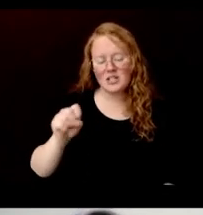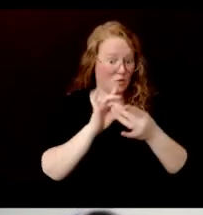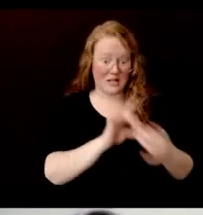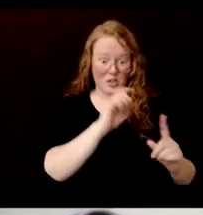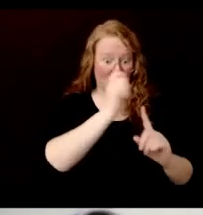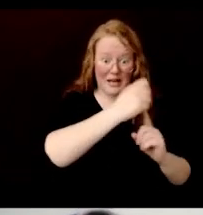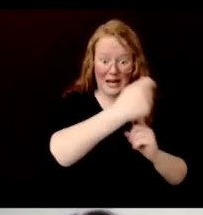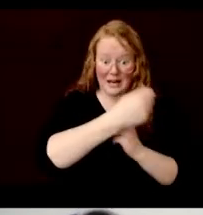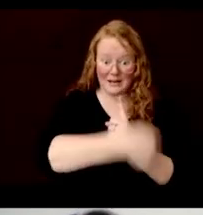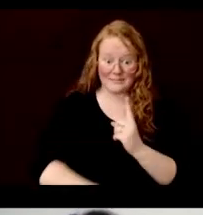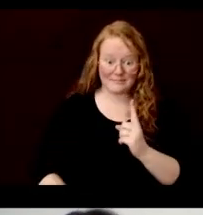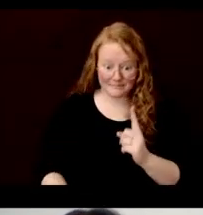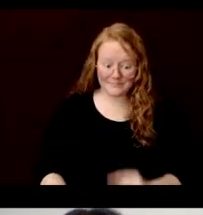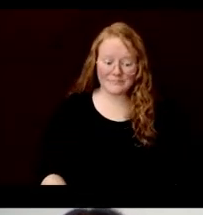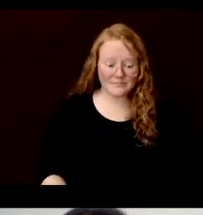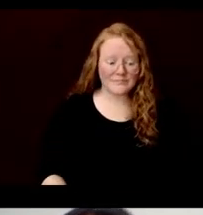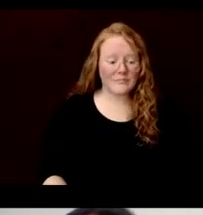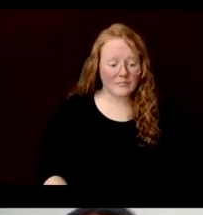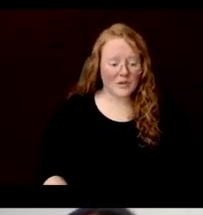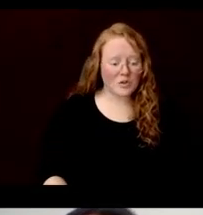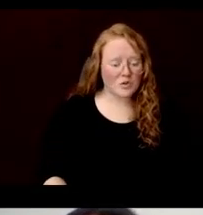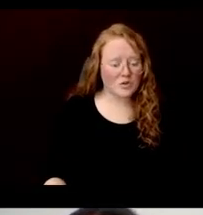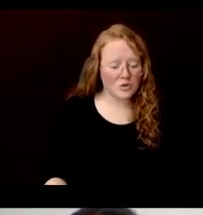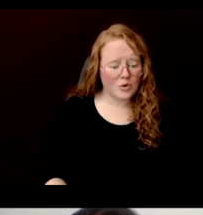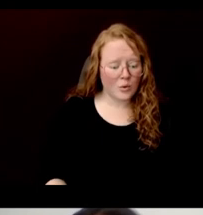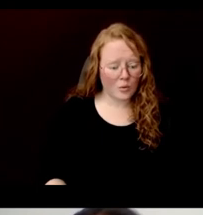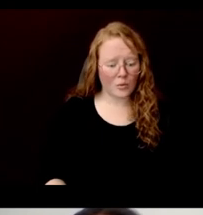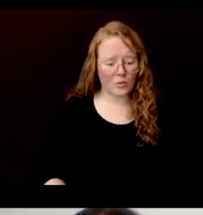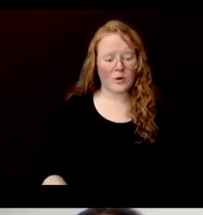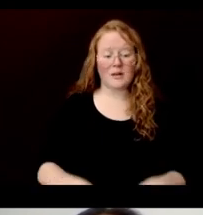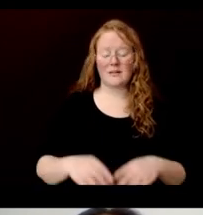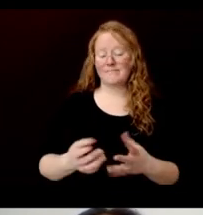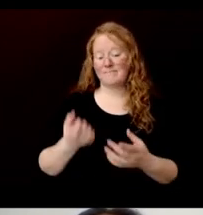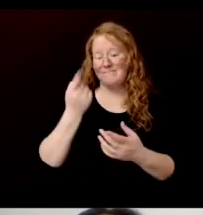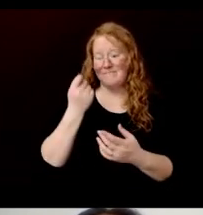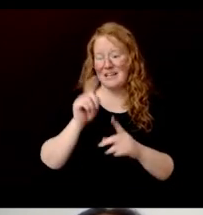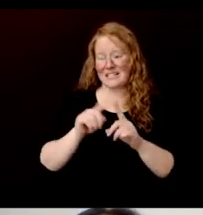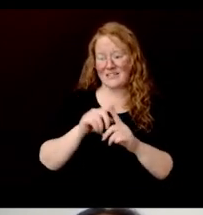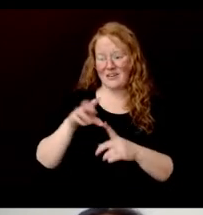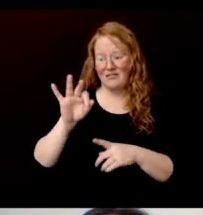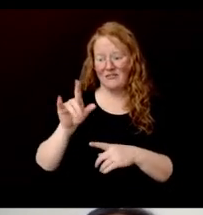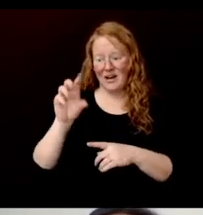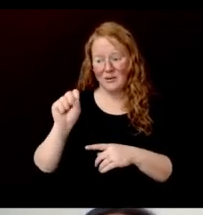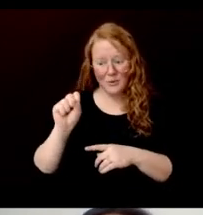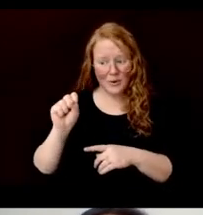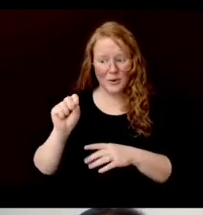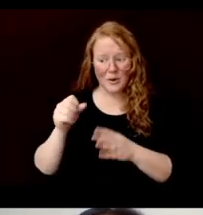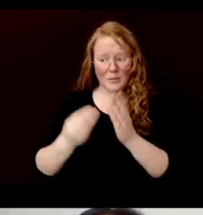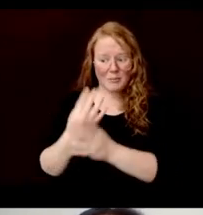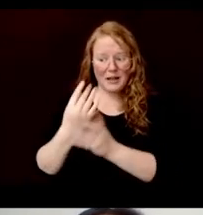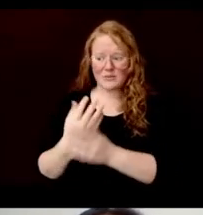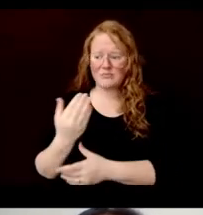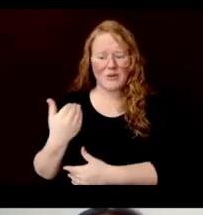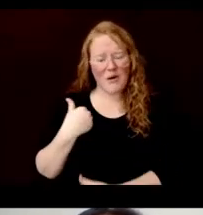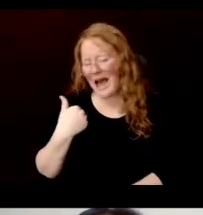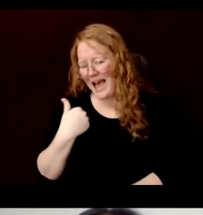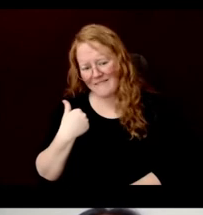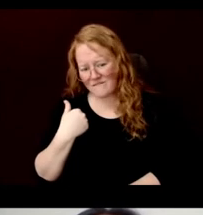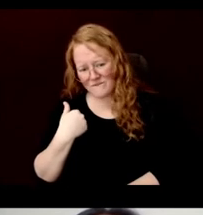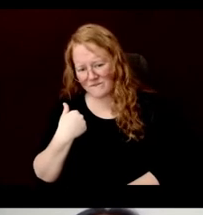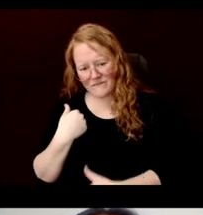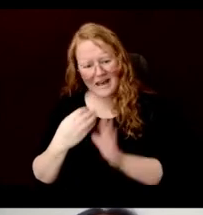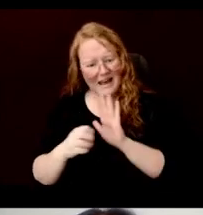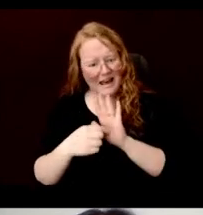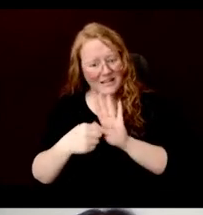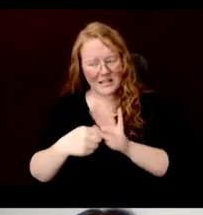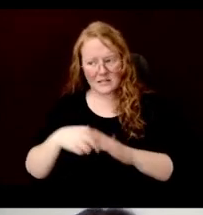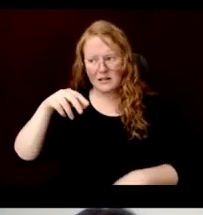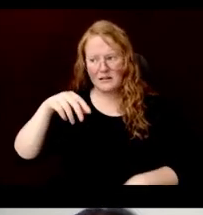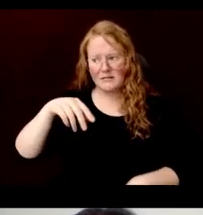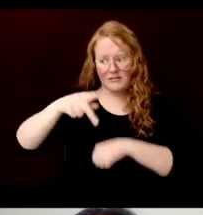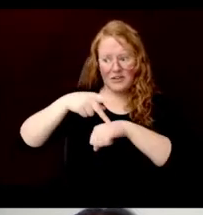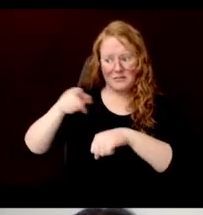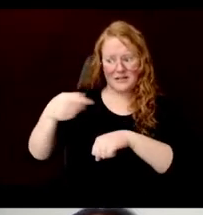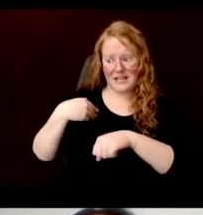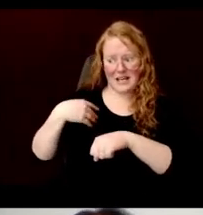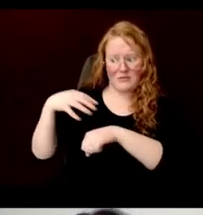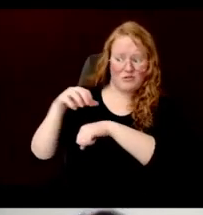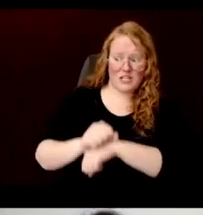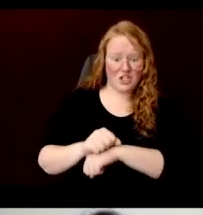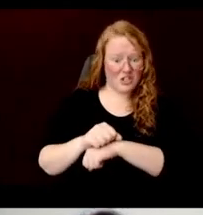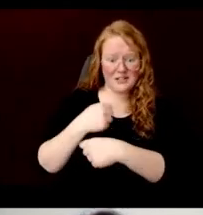Despite the useful fiber plants coming from the Philippines, we have no good evidence that the Philippines have had traditions of making paper.